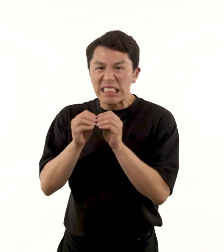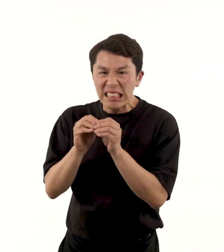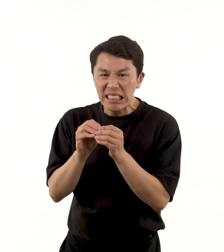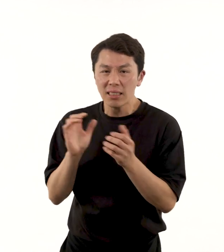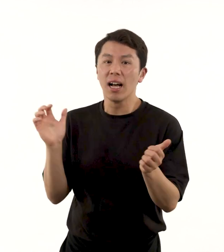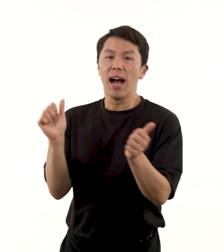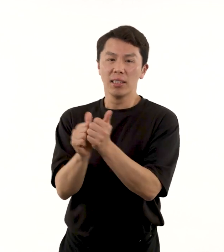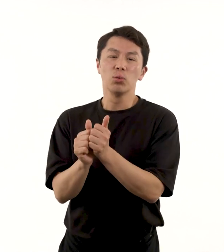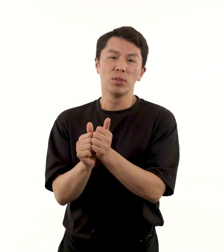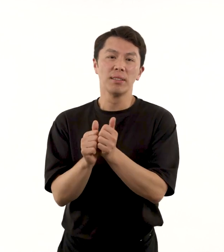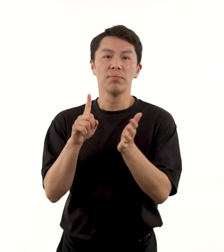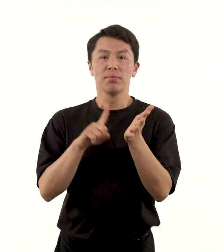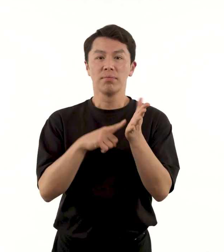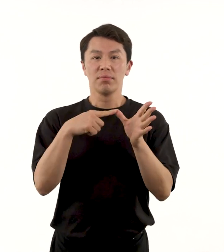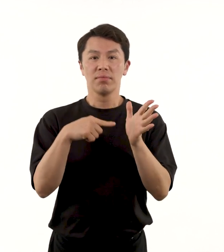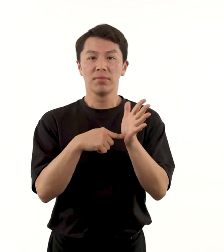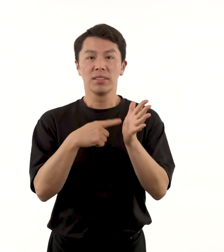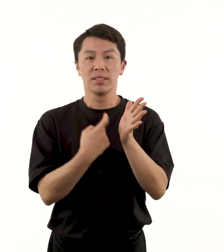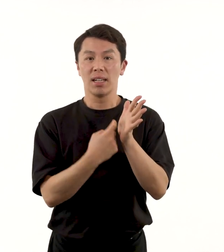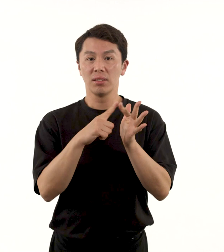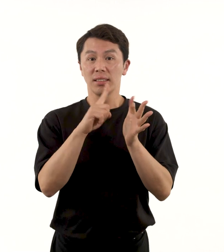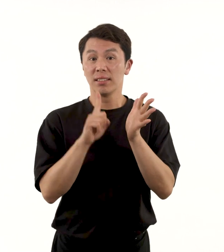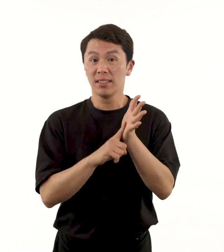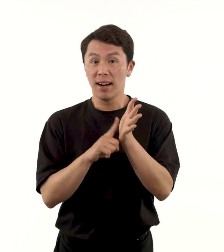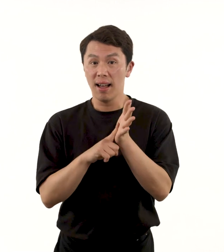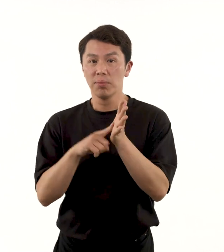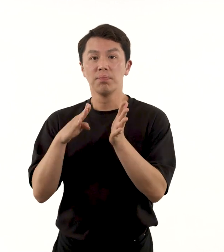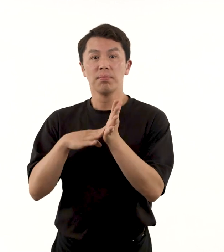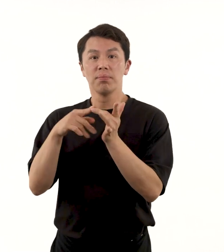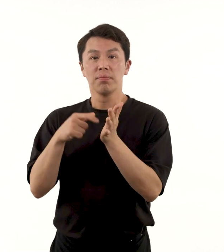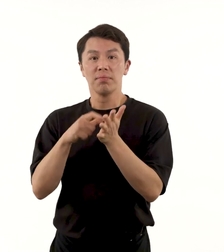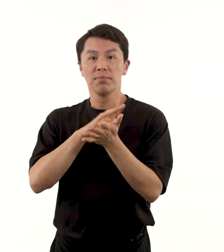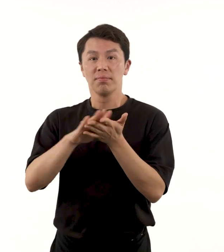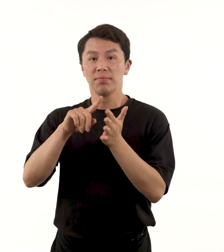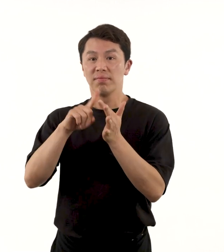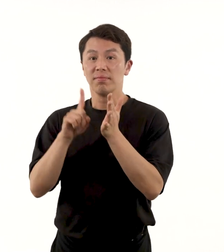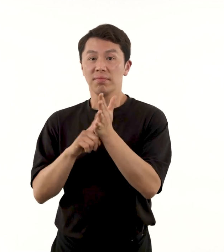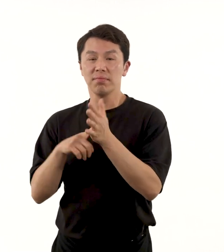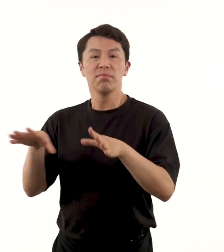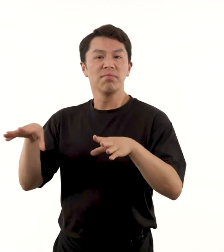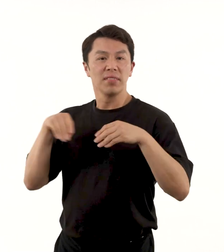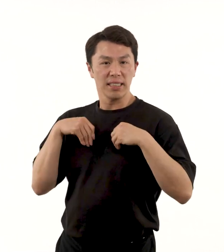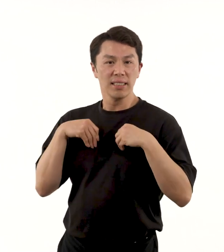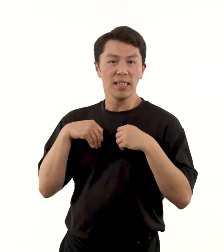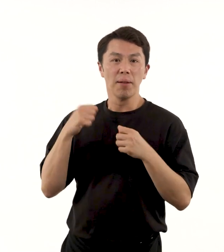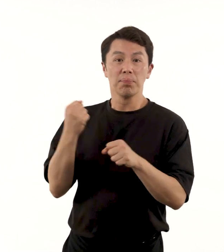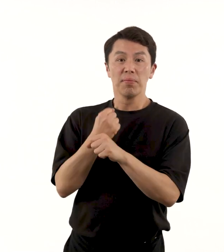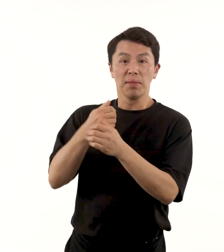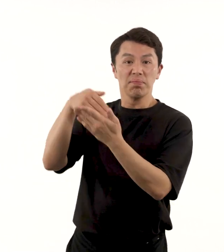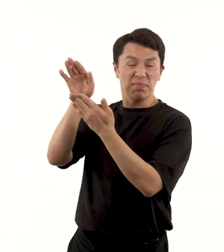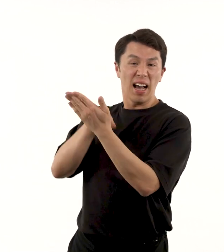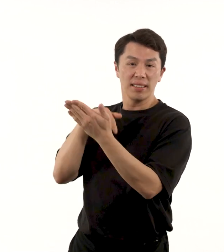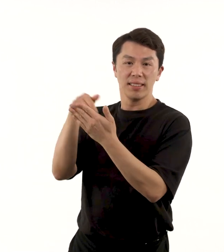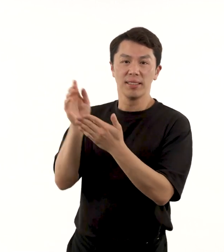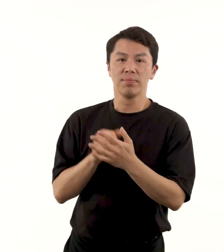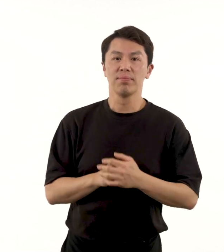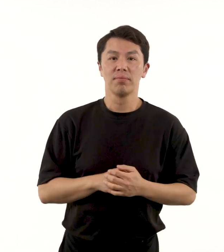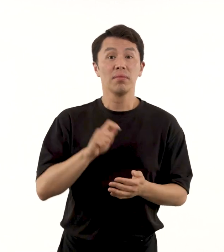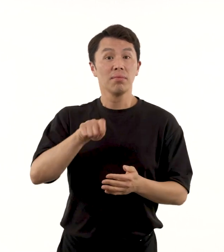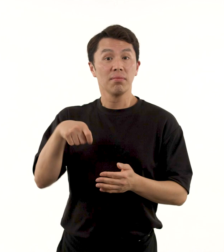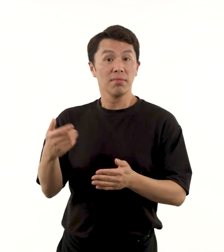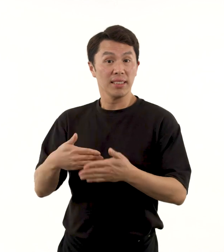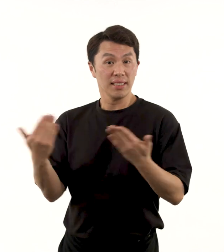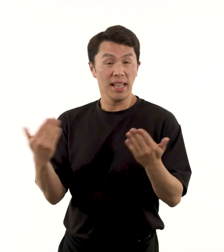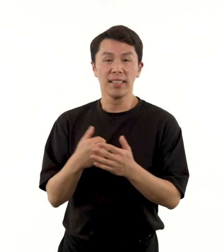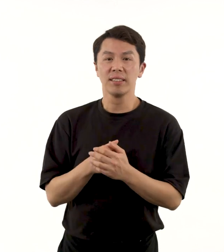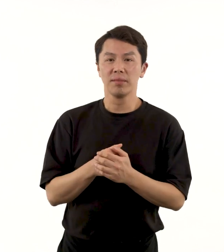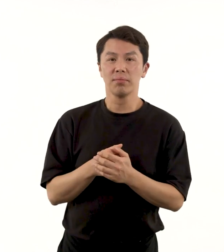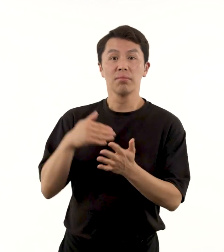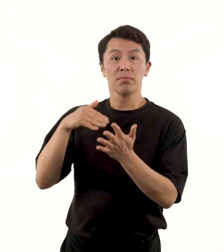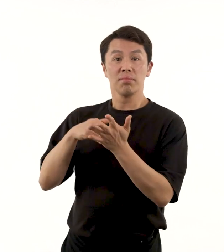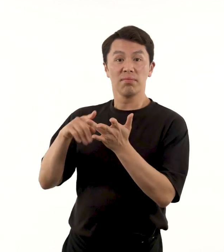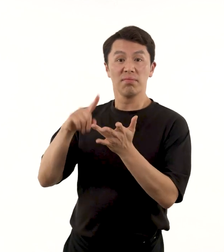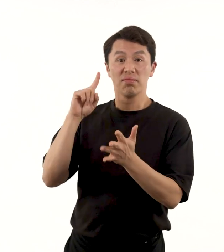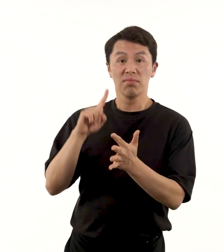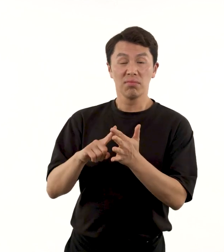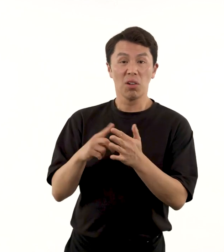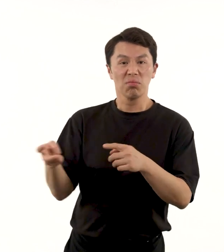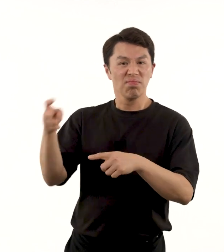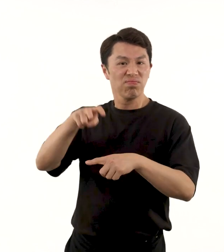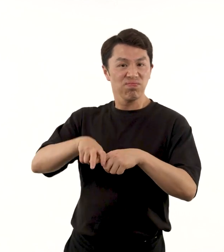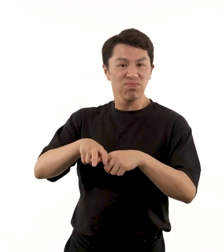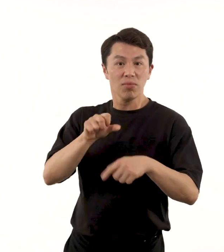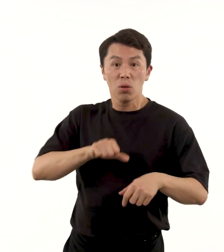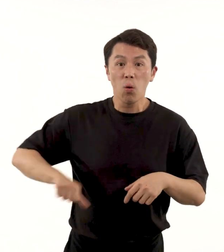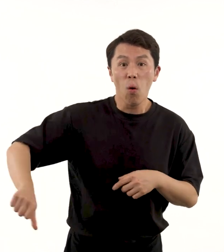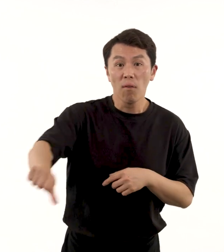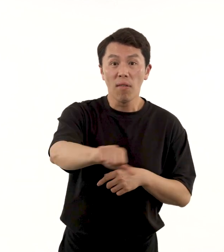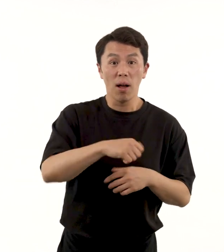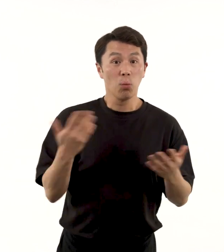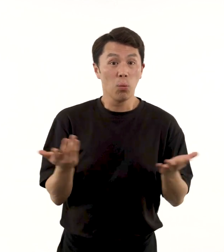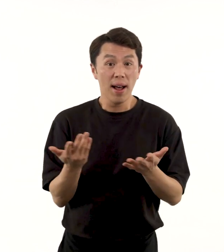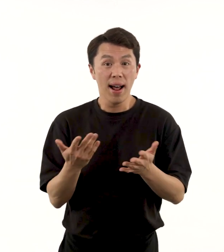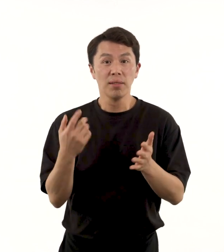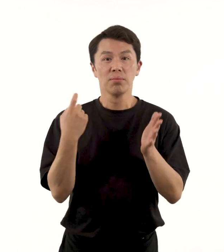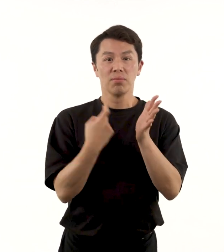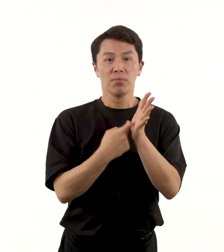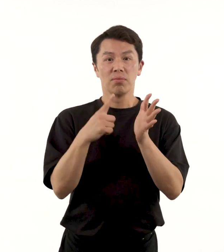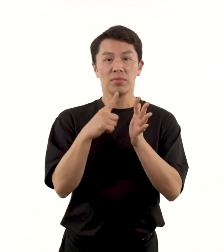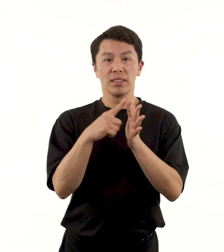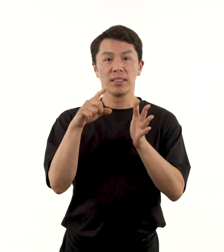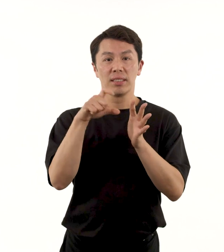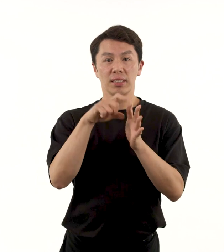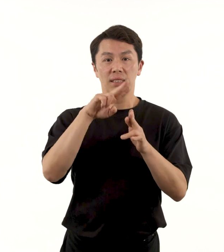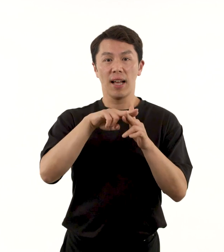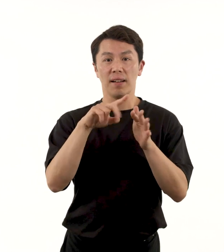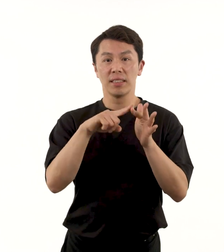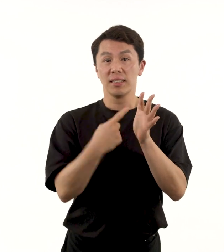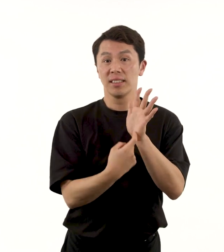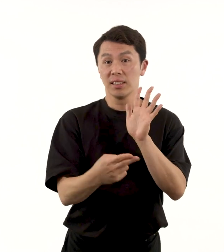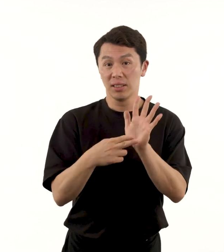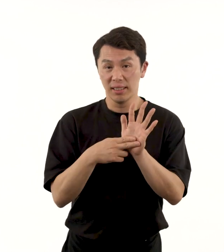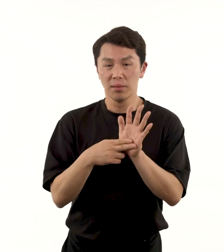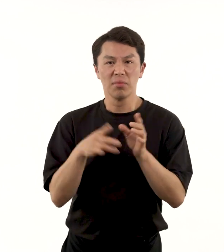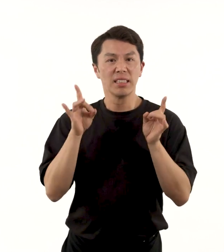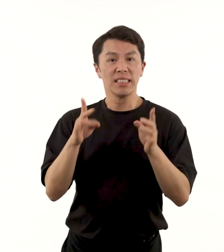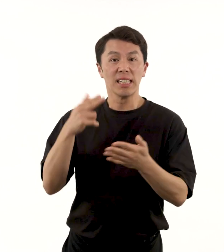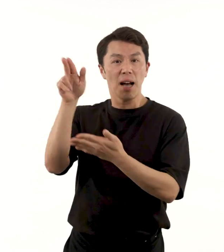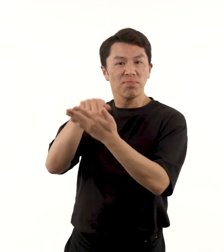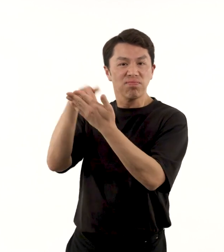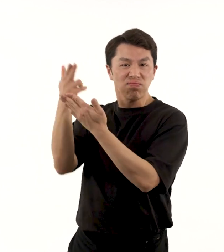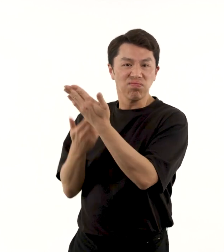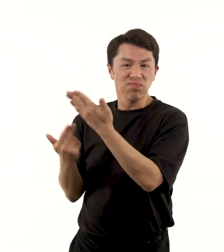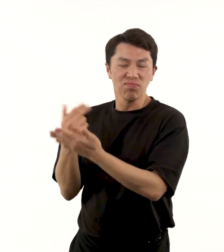Young found herself sketching on the sideline at Redfern Oval the day after Mitchell agreed to the sitting.